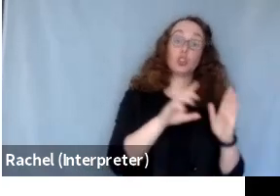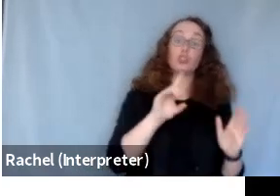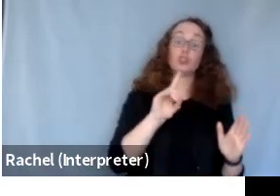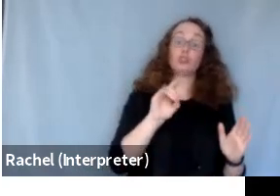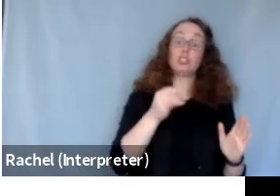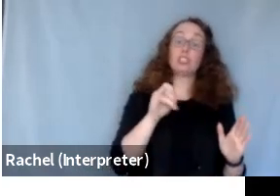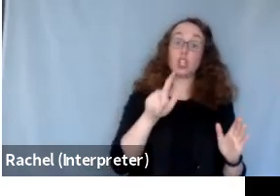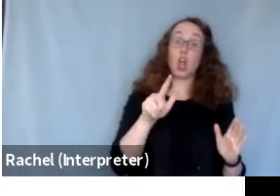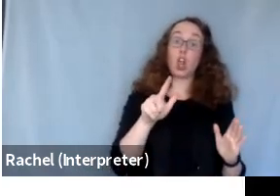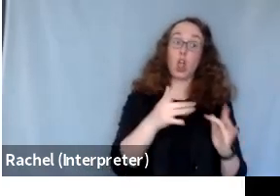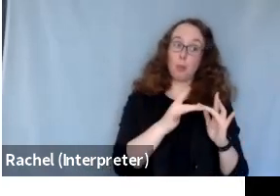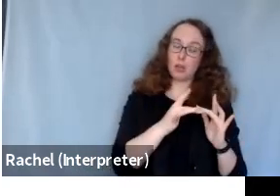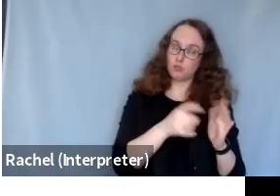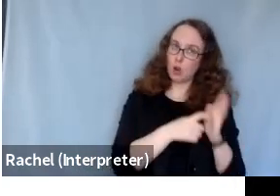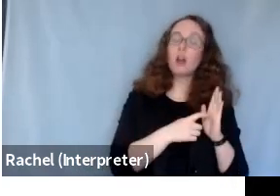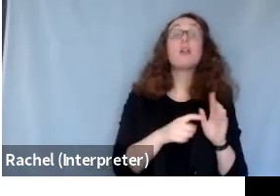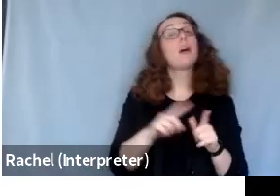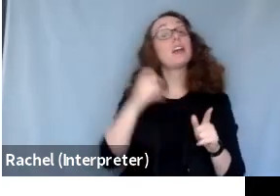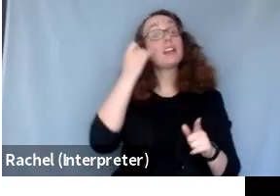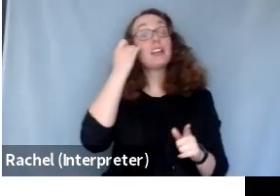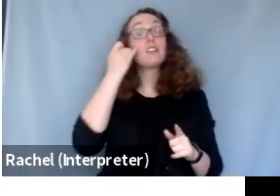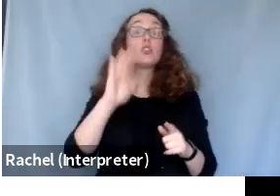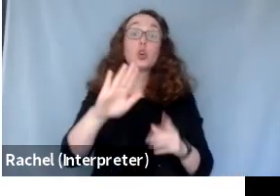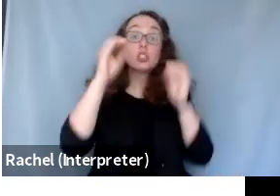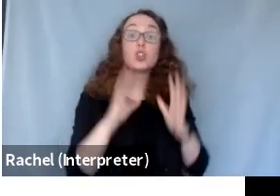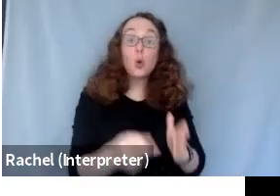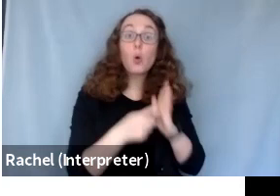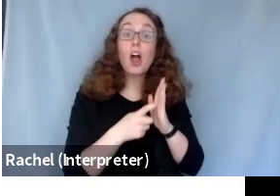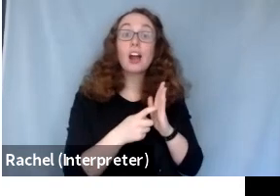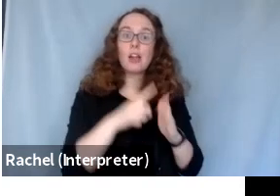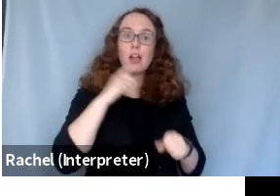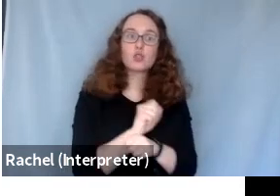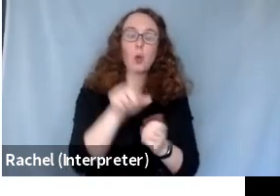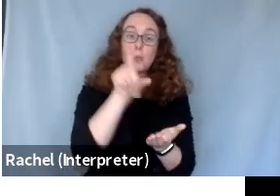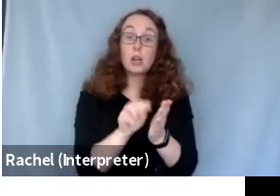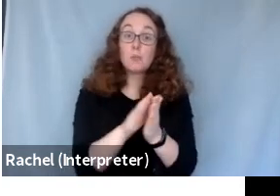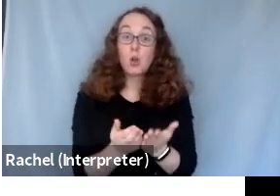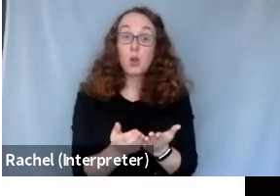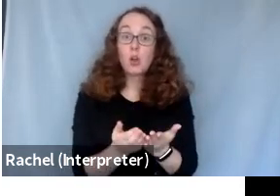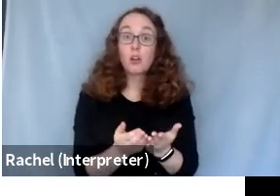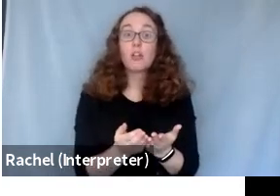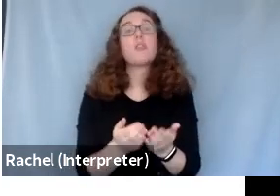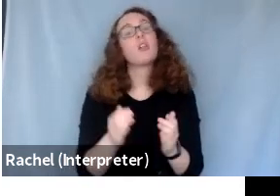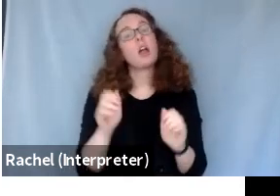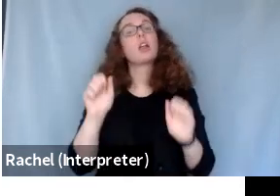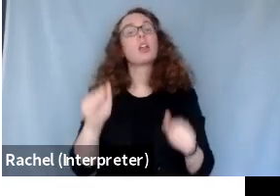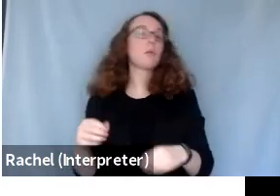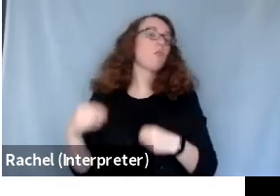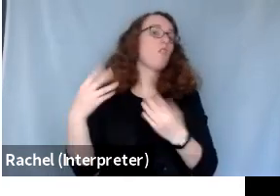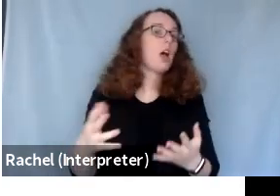book we will bring in a digital book, on top of it as well, for students ability to choose which one they want.